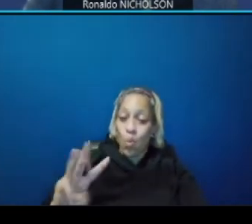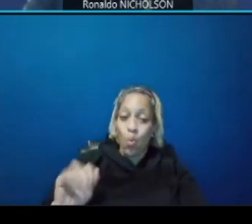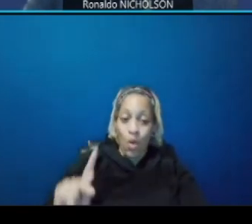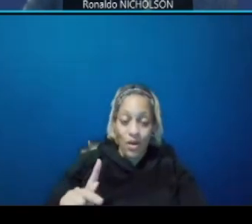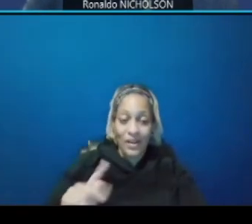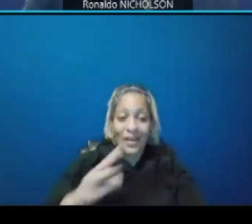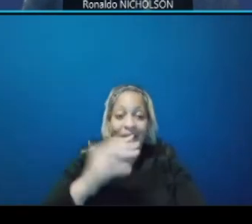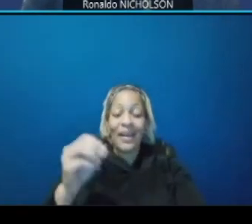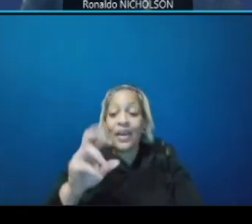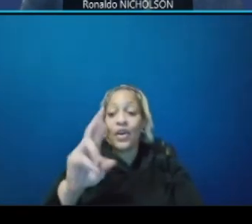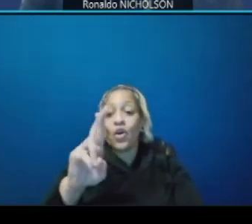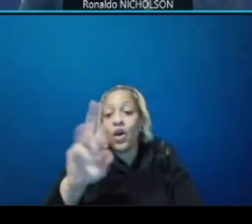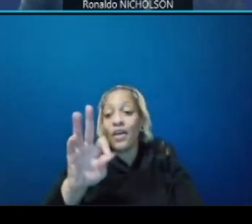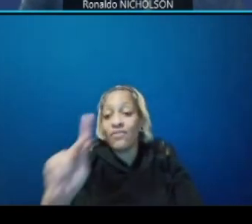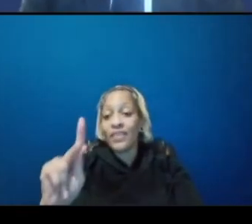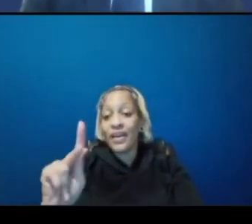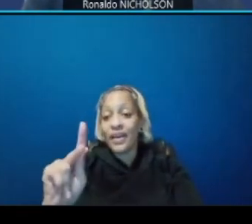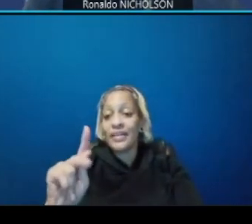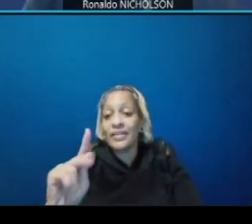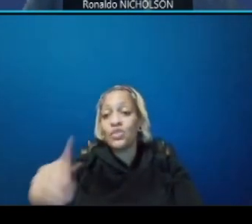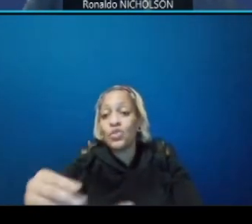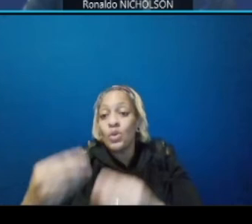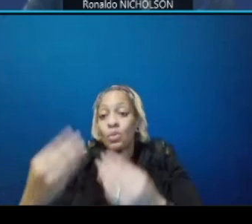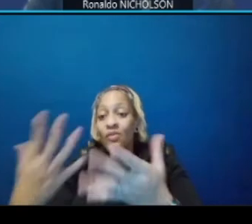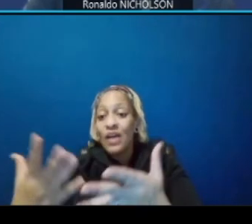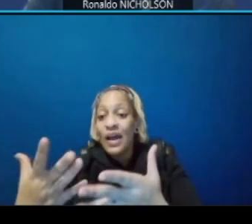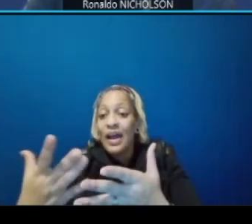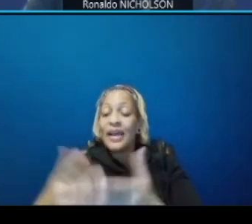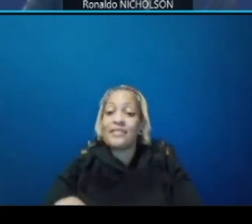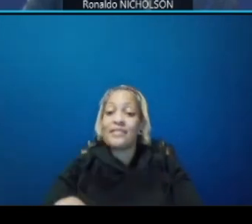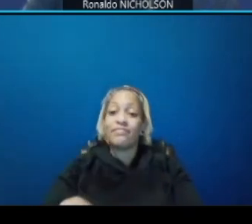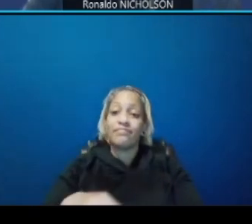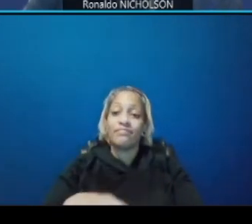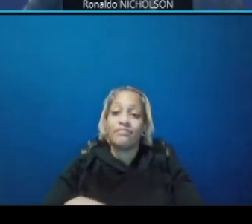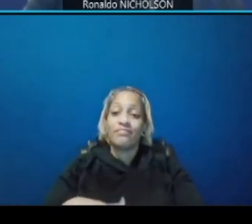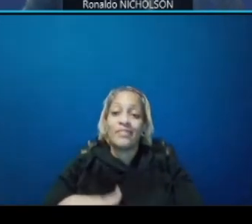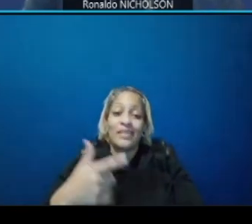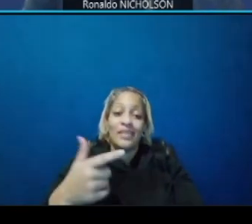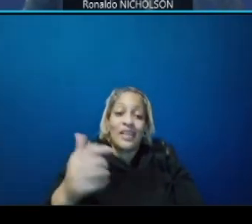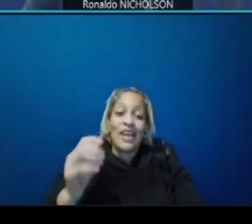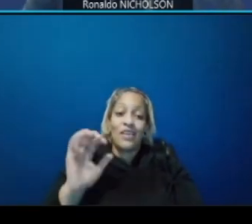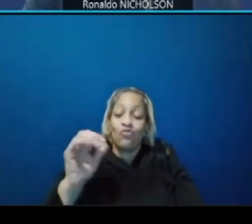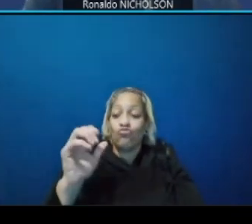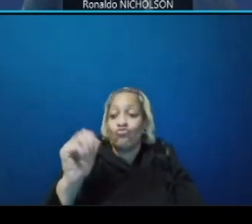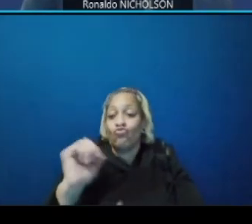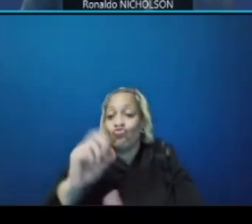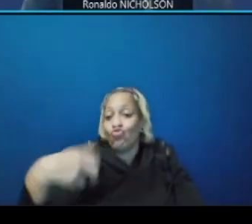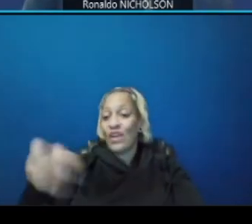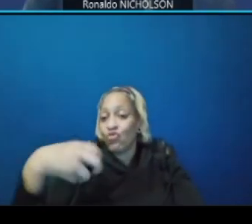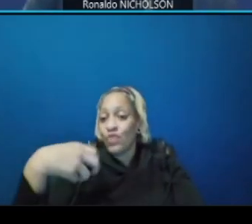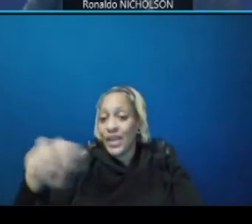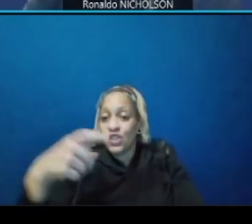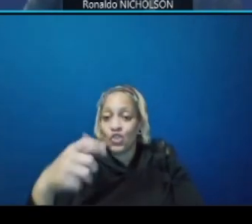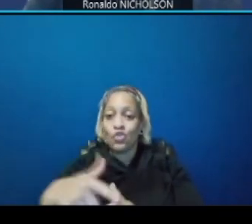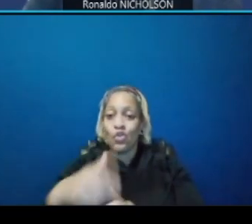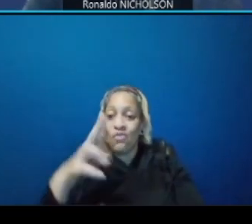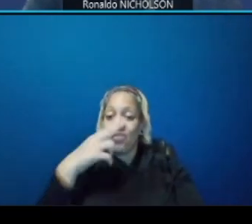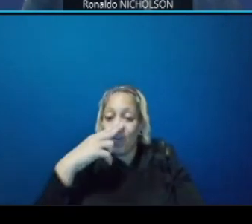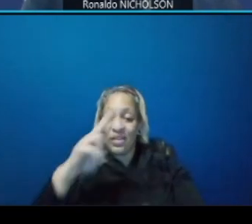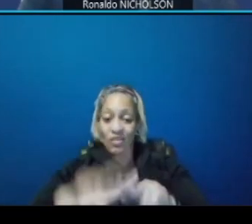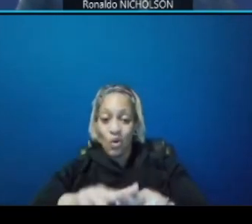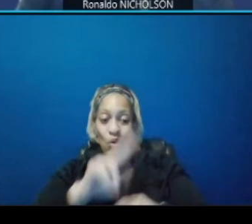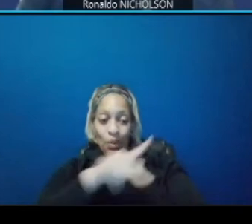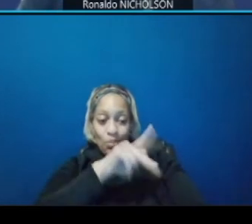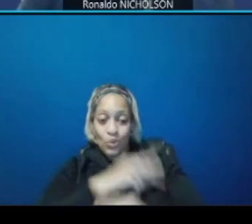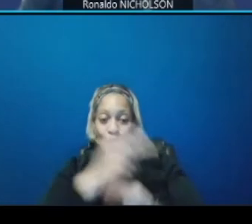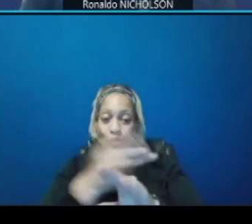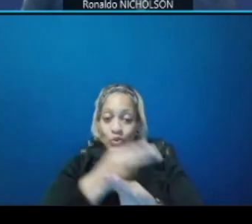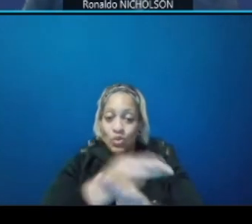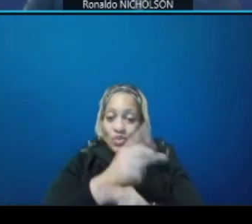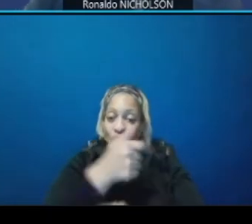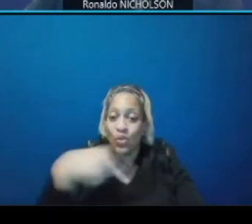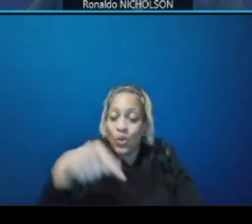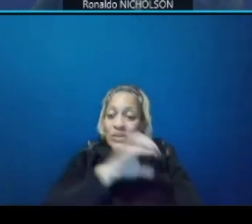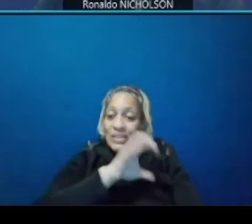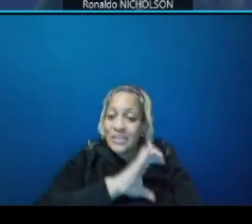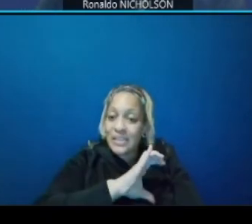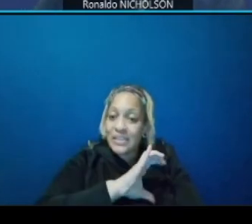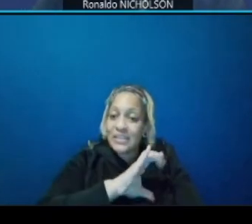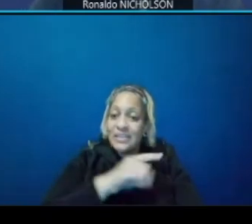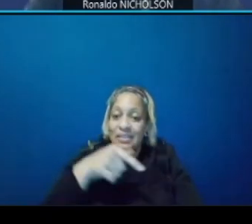to provide recreational capacity and use for the citizens along the corridor